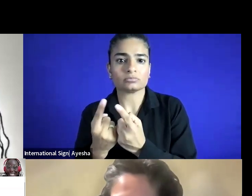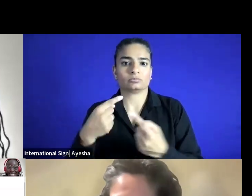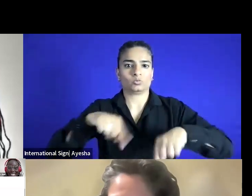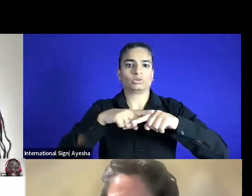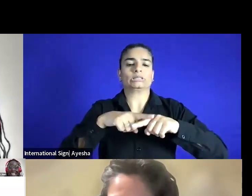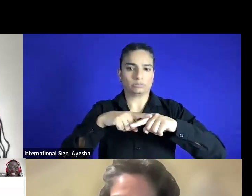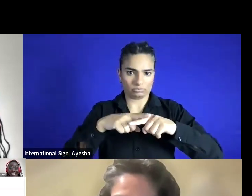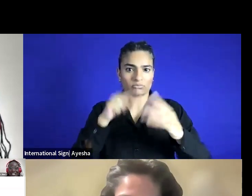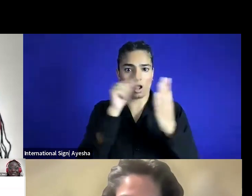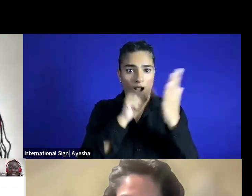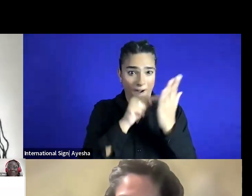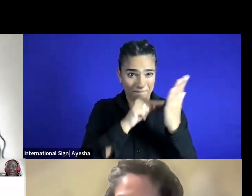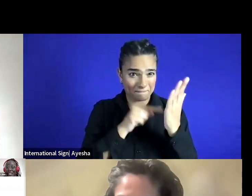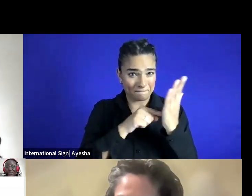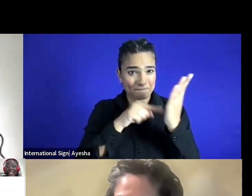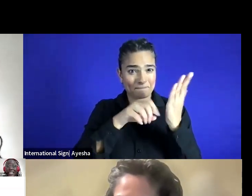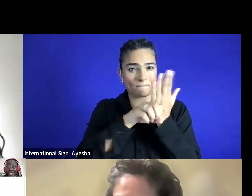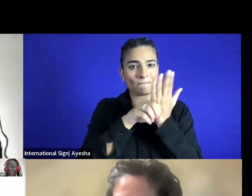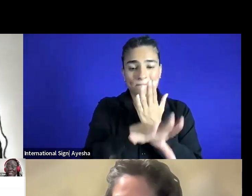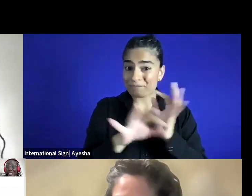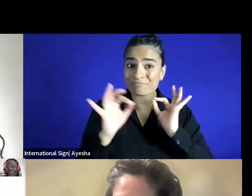Yes, let's use this space for engagement.